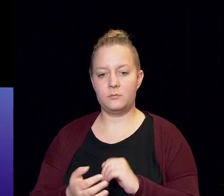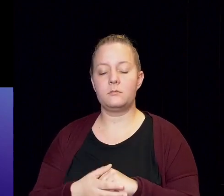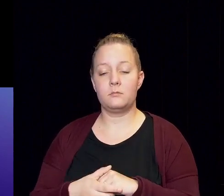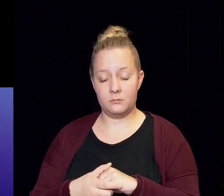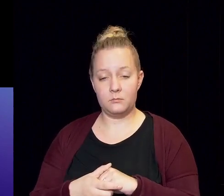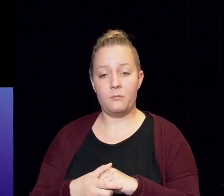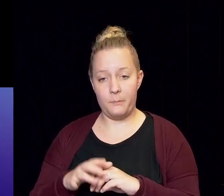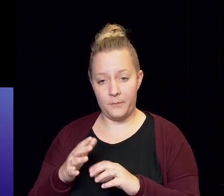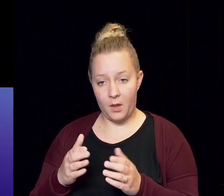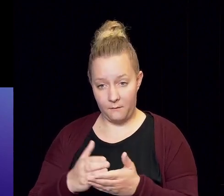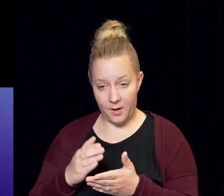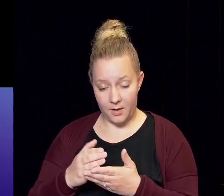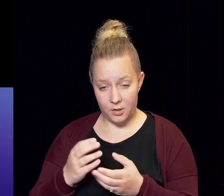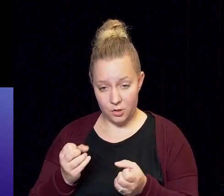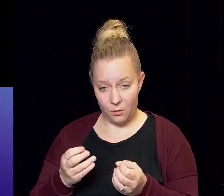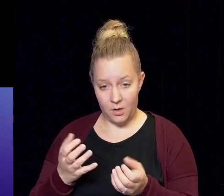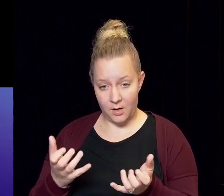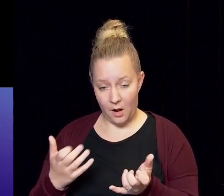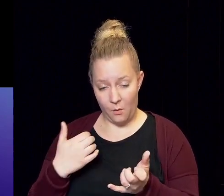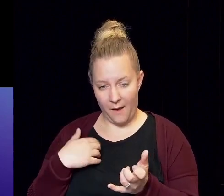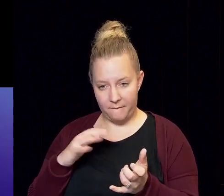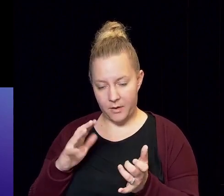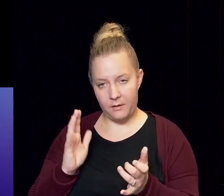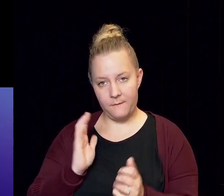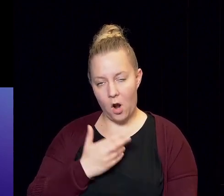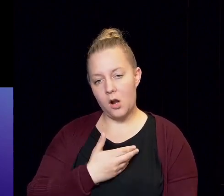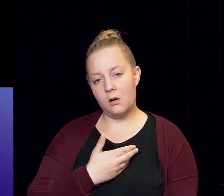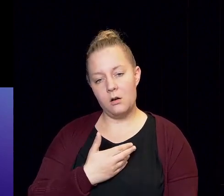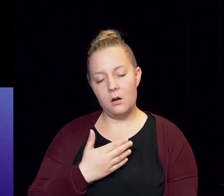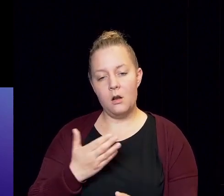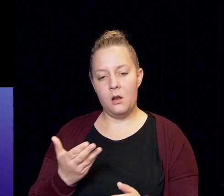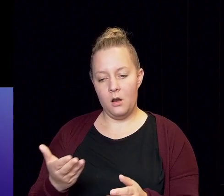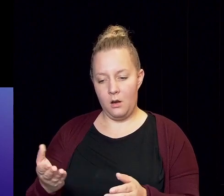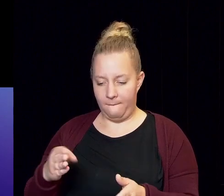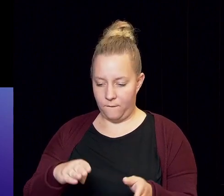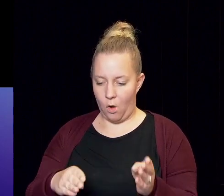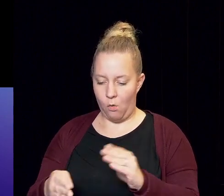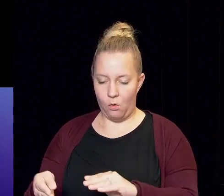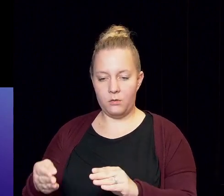Alrighty, so now that we have kind of our foldable put together, we're gonna go ahead and get started